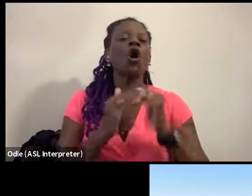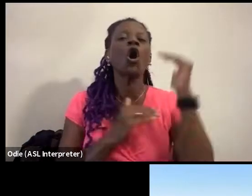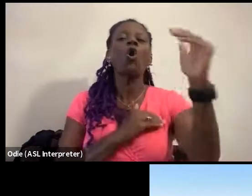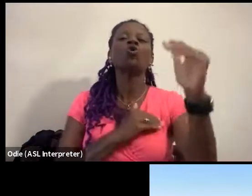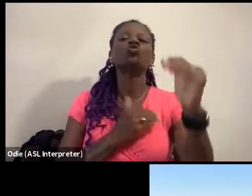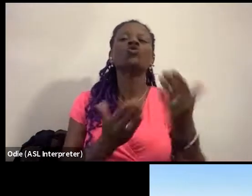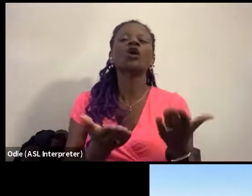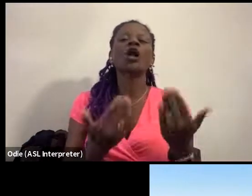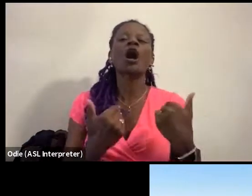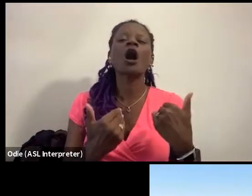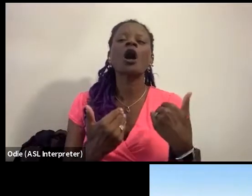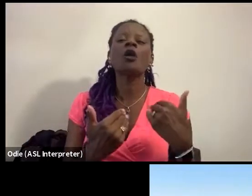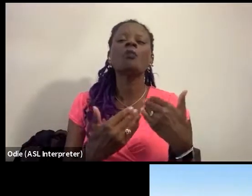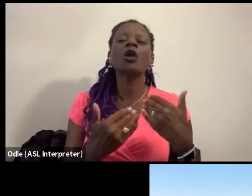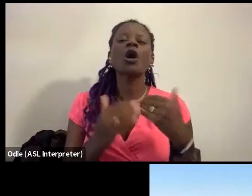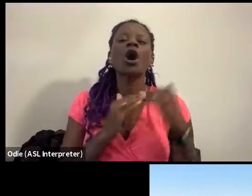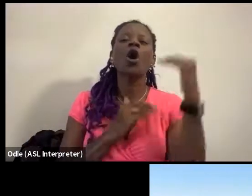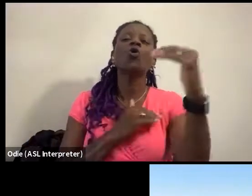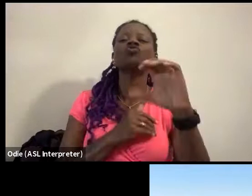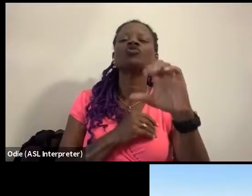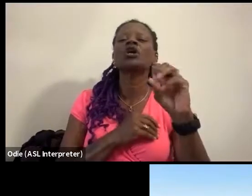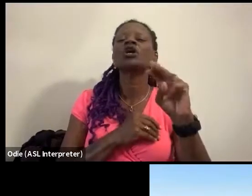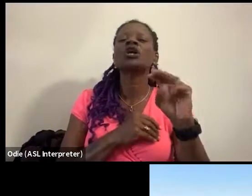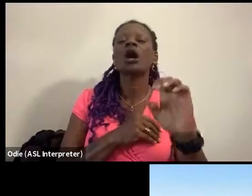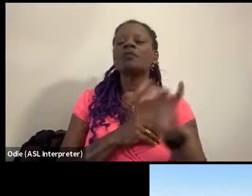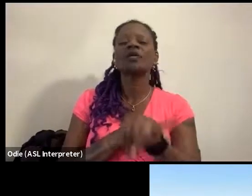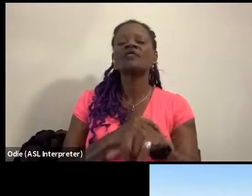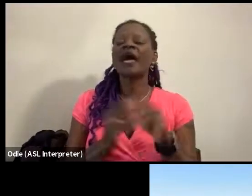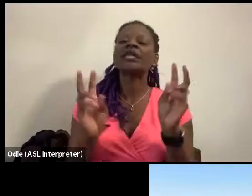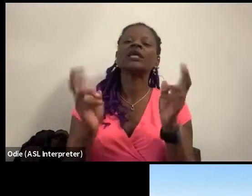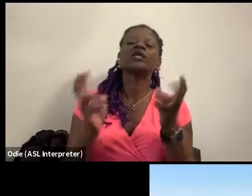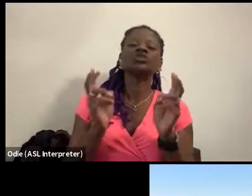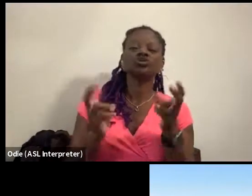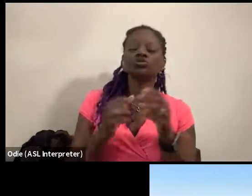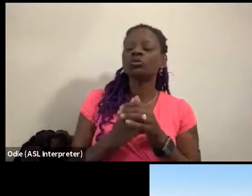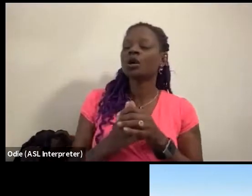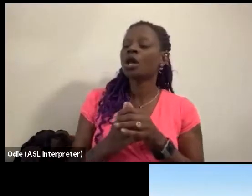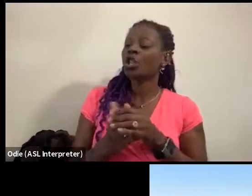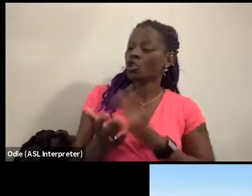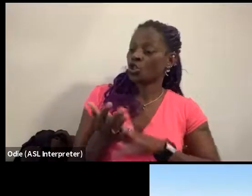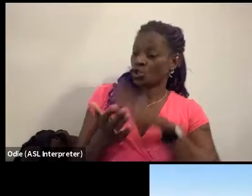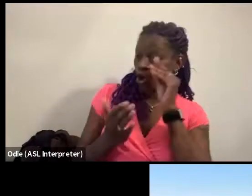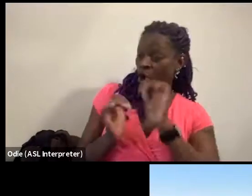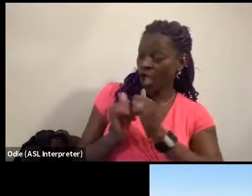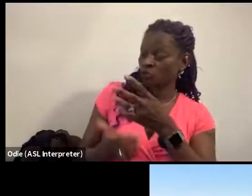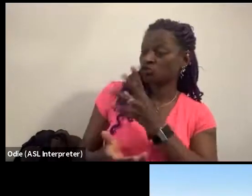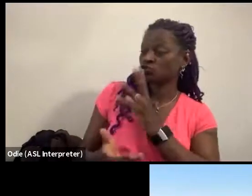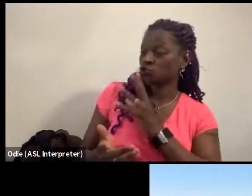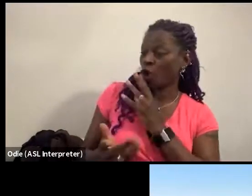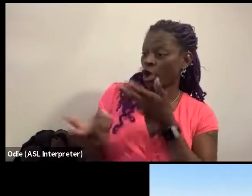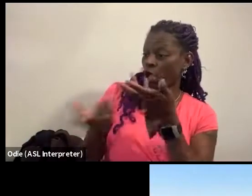some of this hesitancy and we'll learn how to talk to vaccine hesitant people and potentially change their mind.